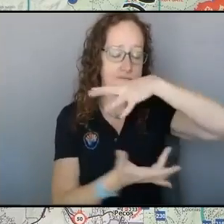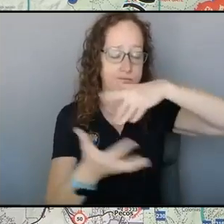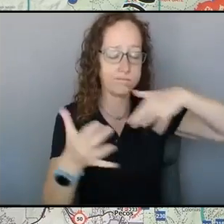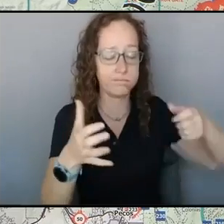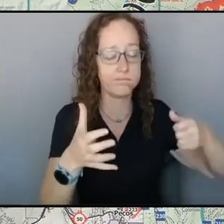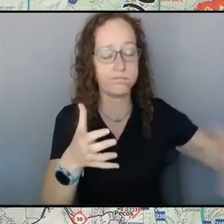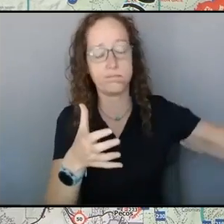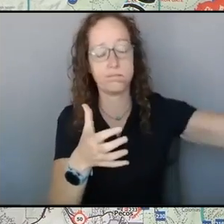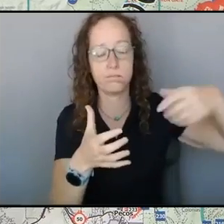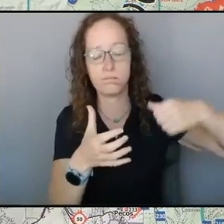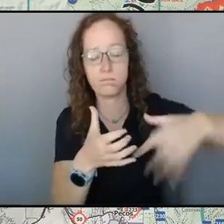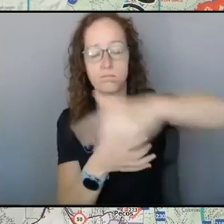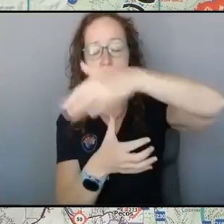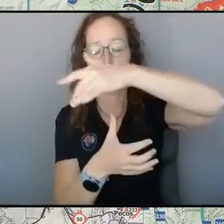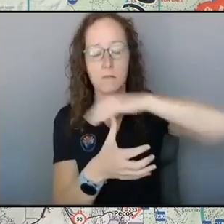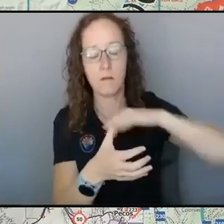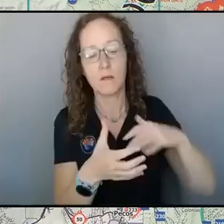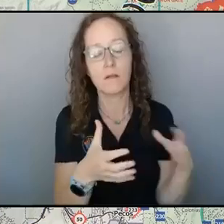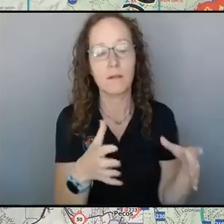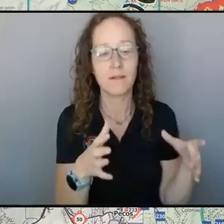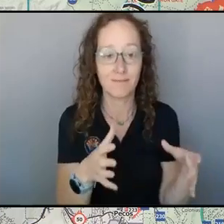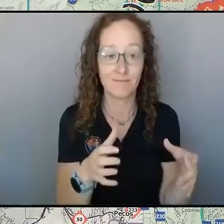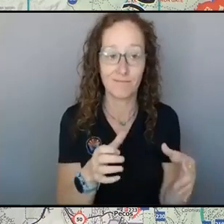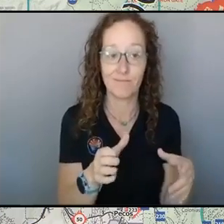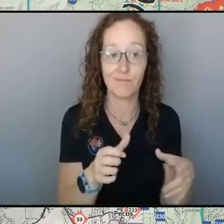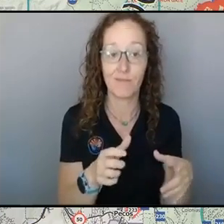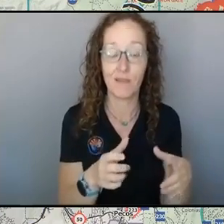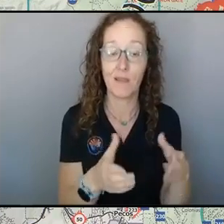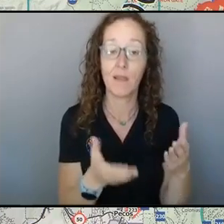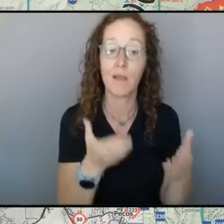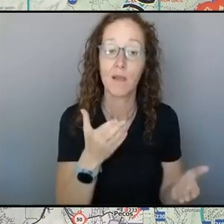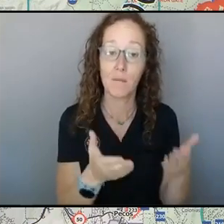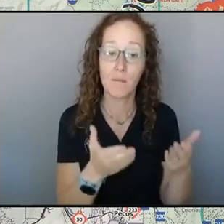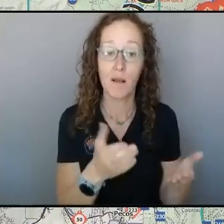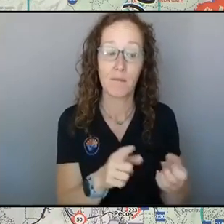will likely be hitting in the 60 to 70 mile an hour range. But,